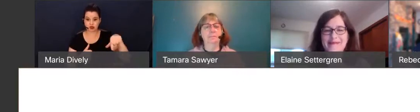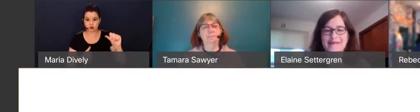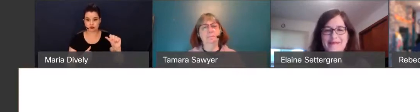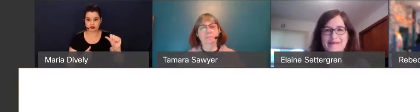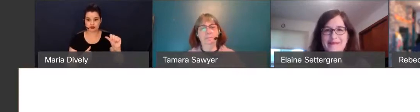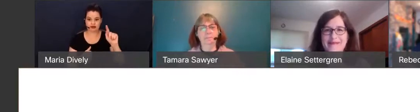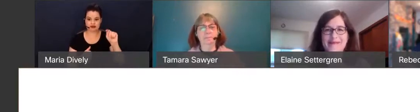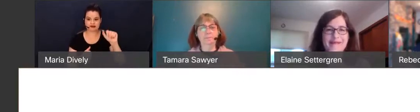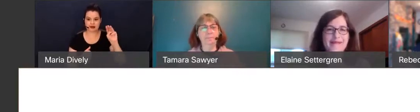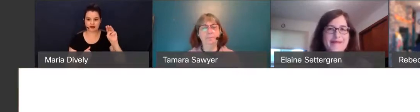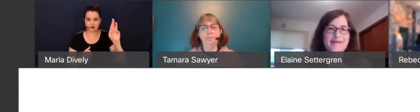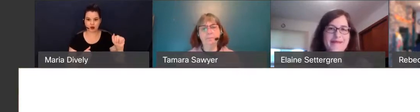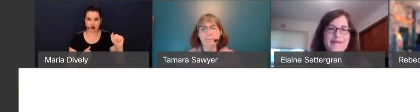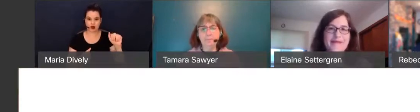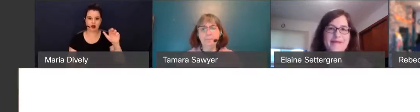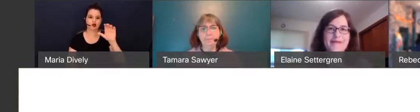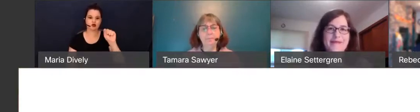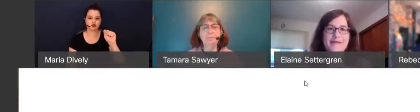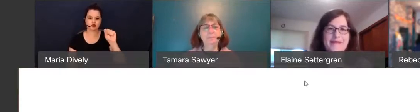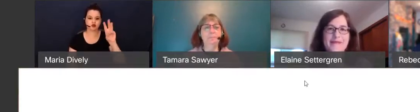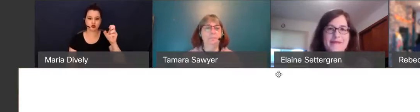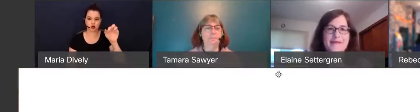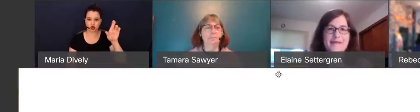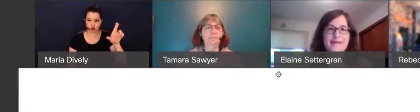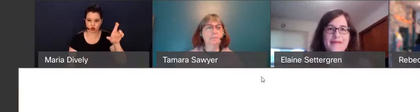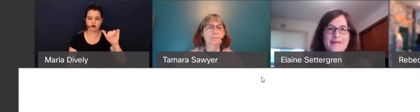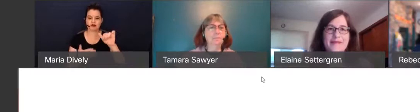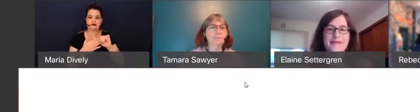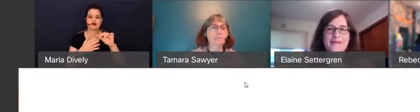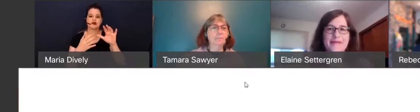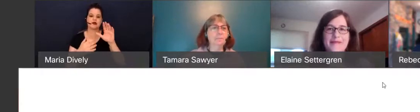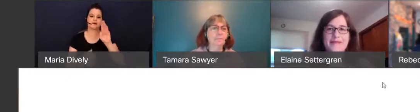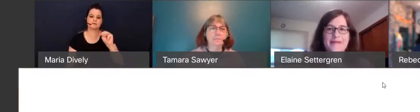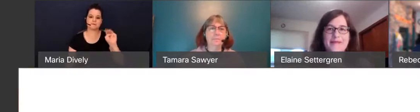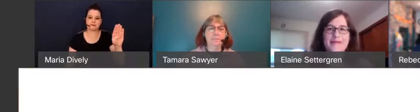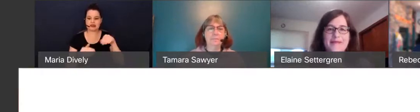Tamara Sawyer is the Accessibility Coordinator with Minnesota Management and Budget.